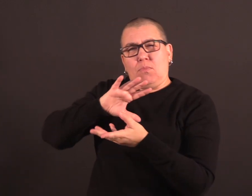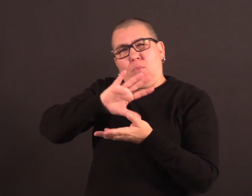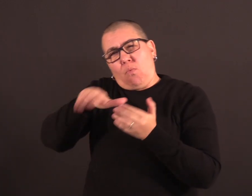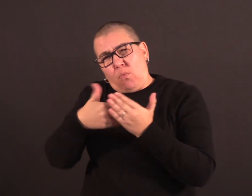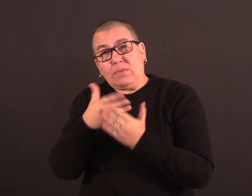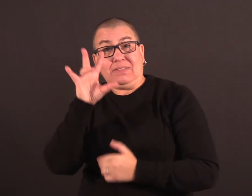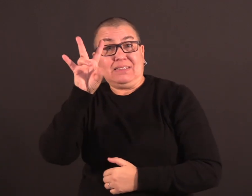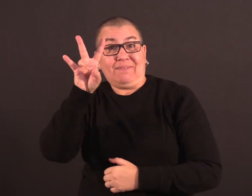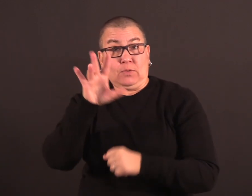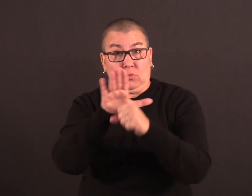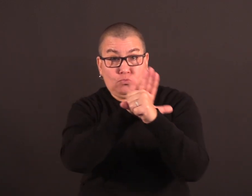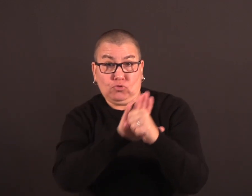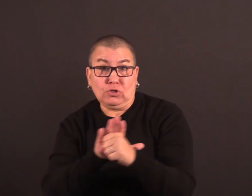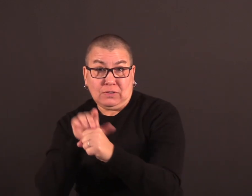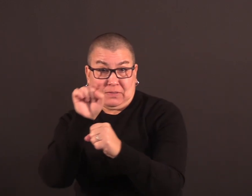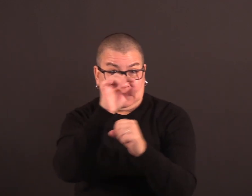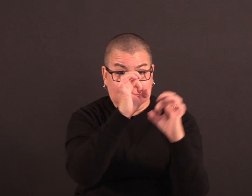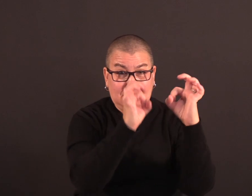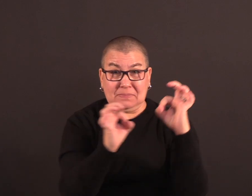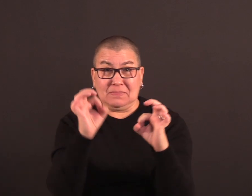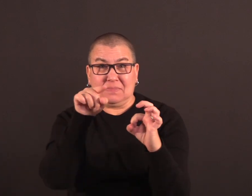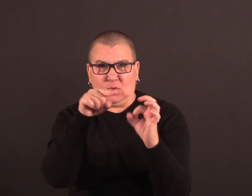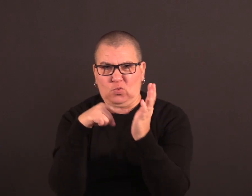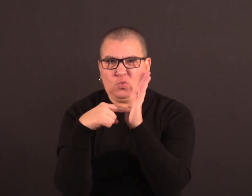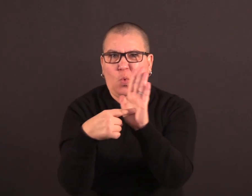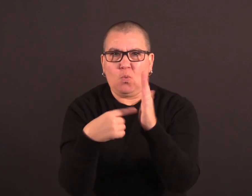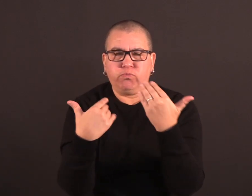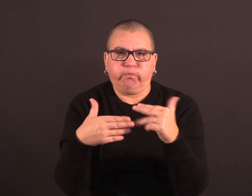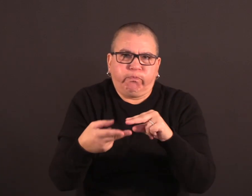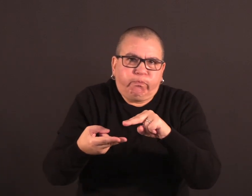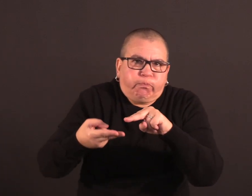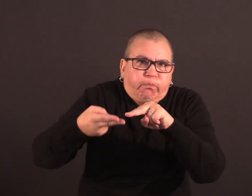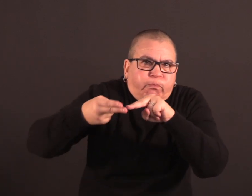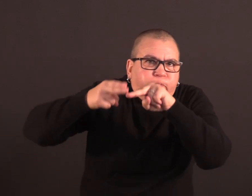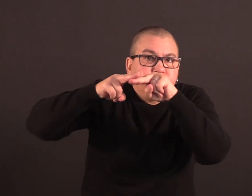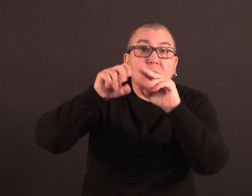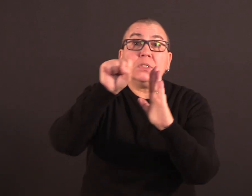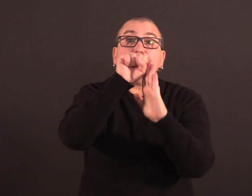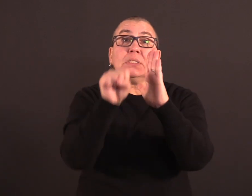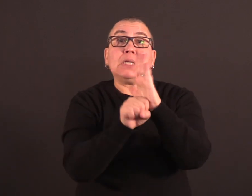The statewide average increased by 70 percent. COVID-19 levels in the North West region